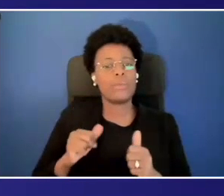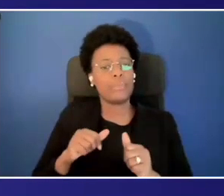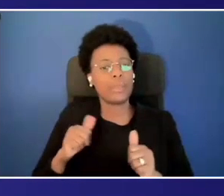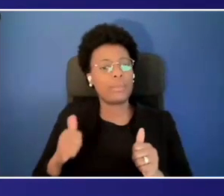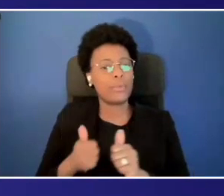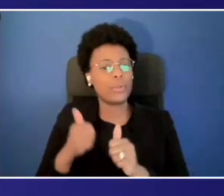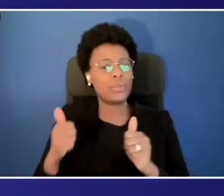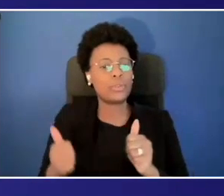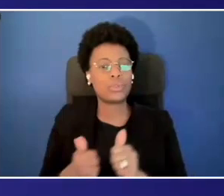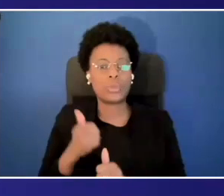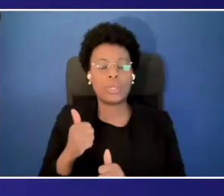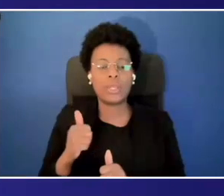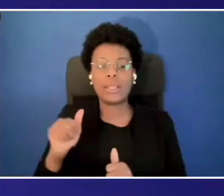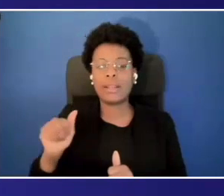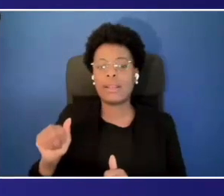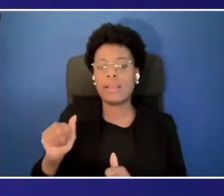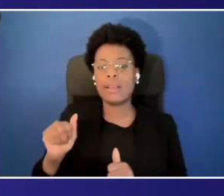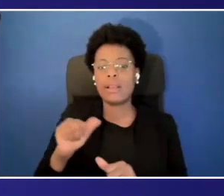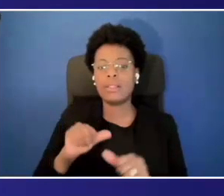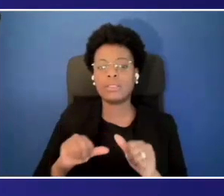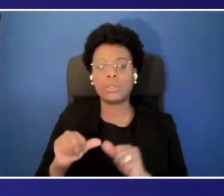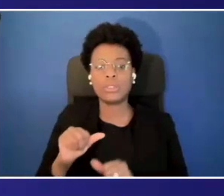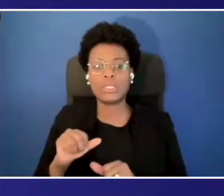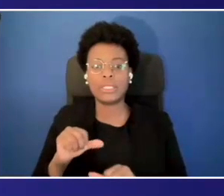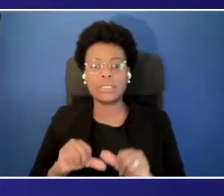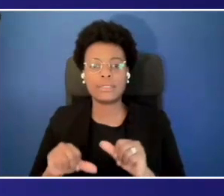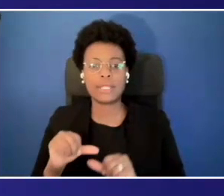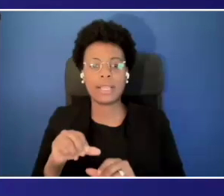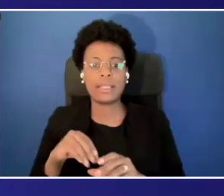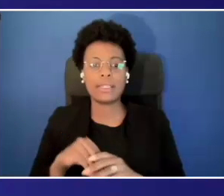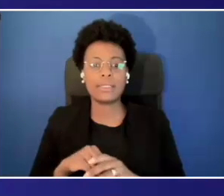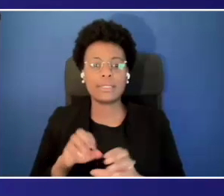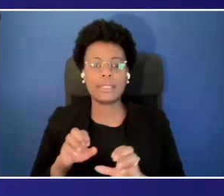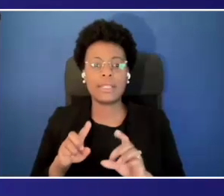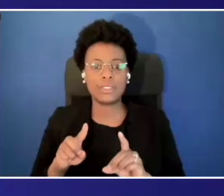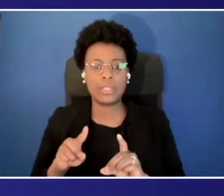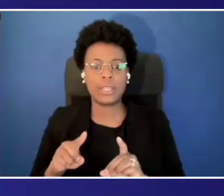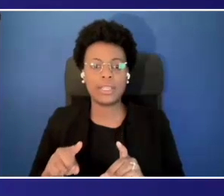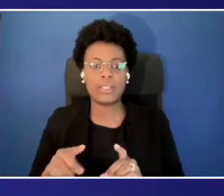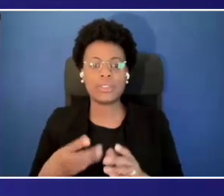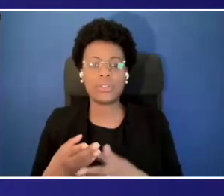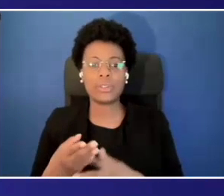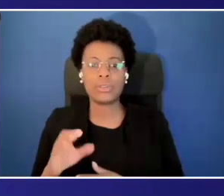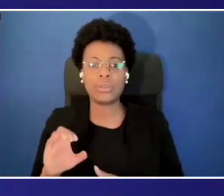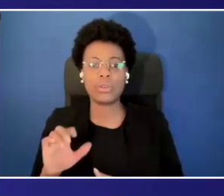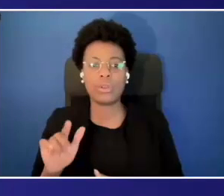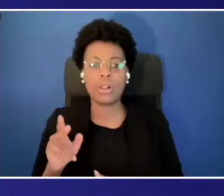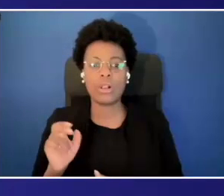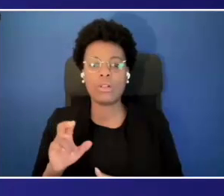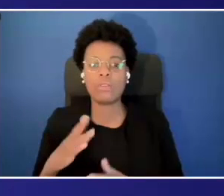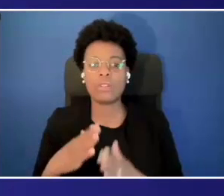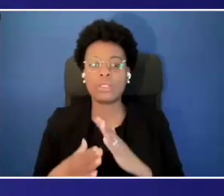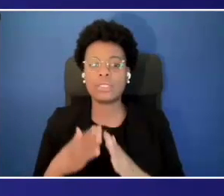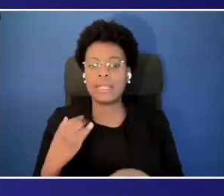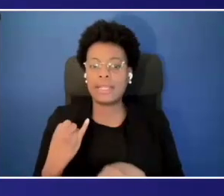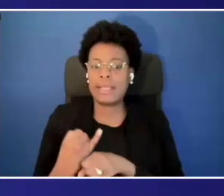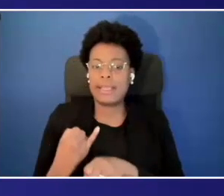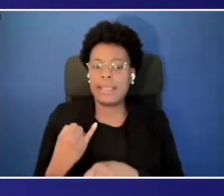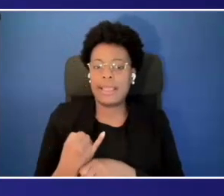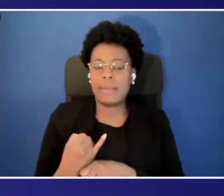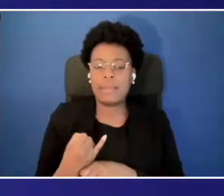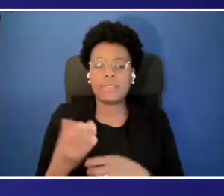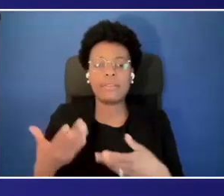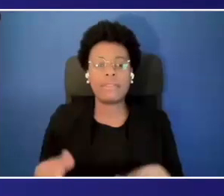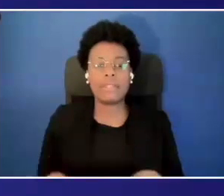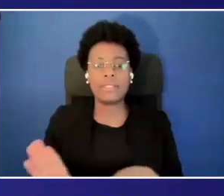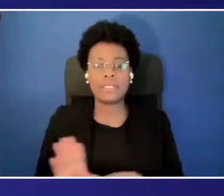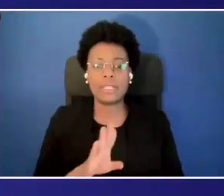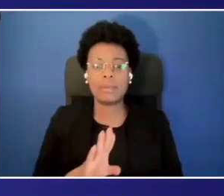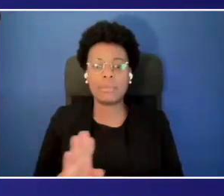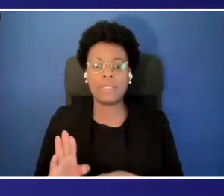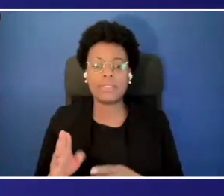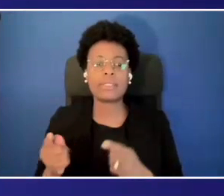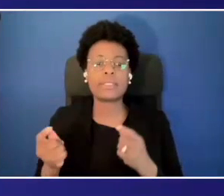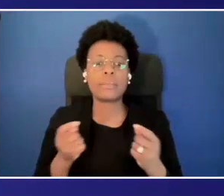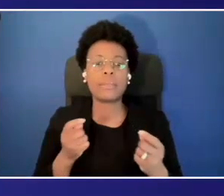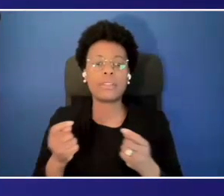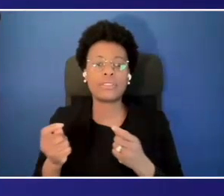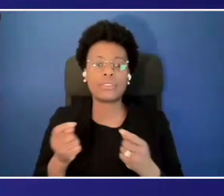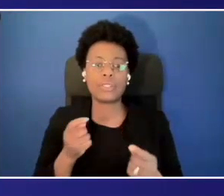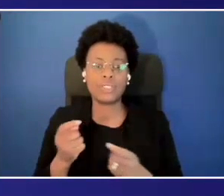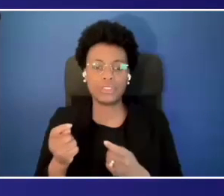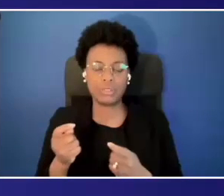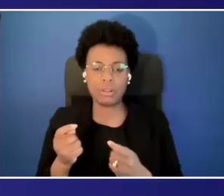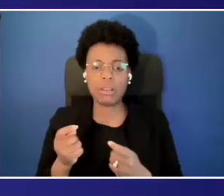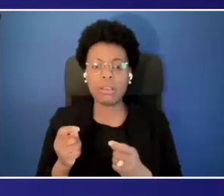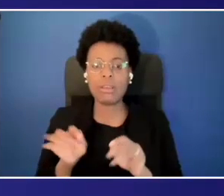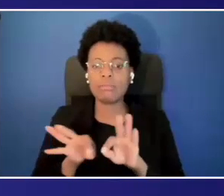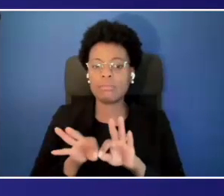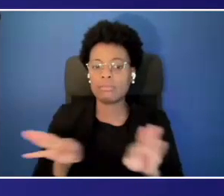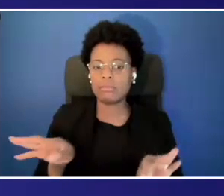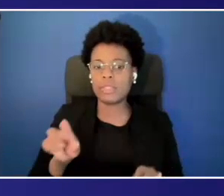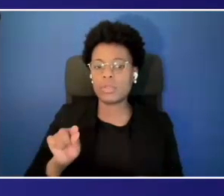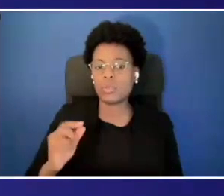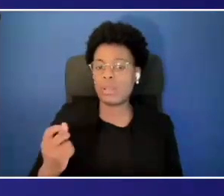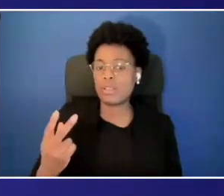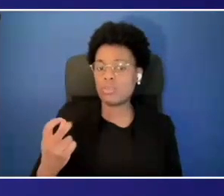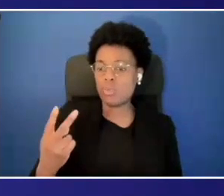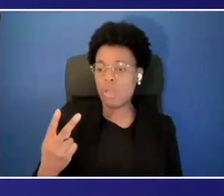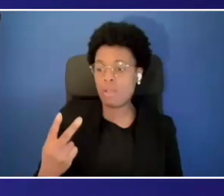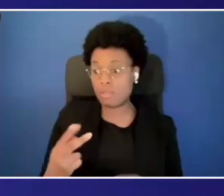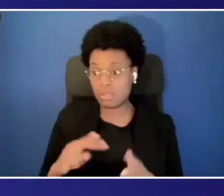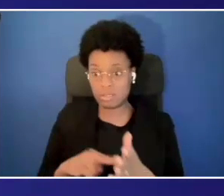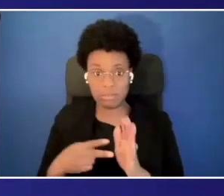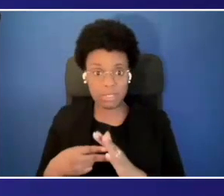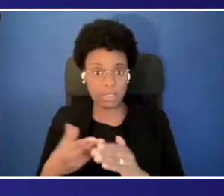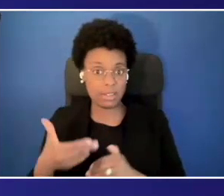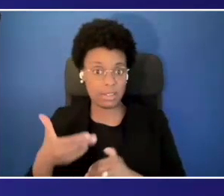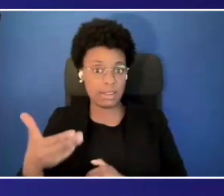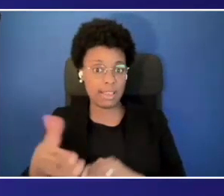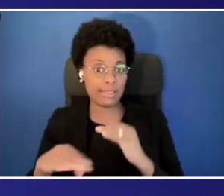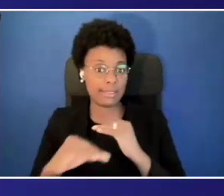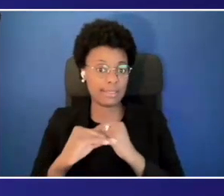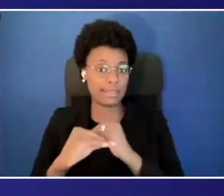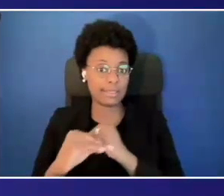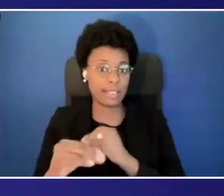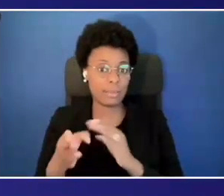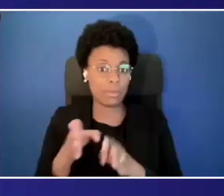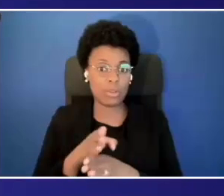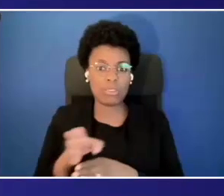Instead of this pursuant to higher education intended to be a step install to stable and fulfilled careers pledged into a deep financial crisis.